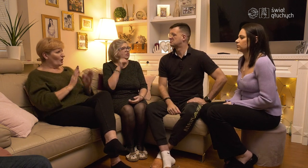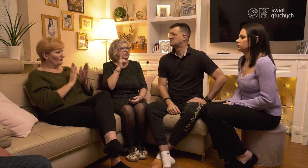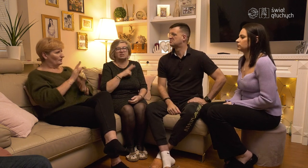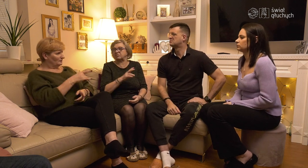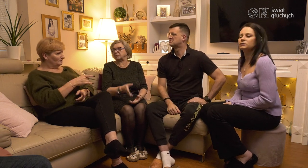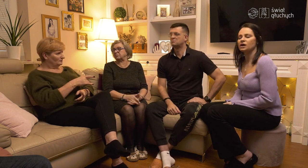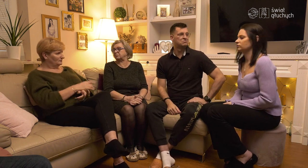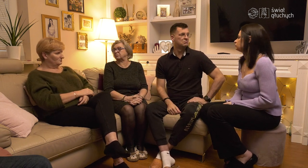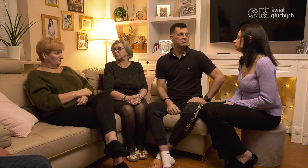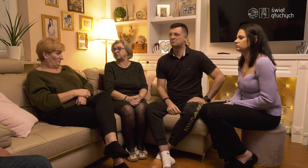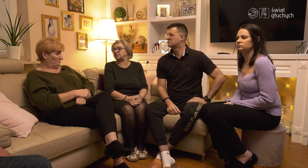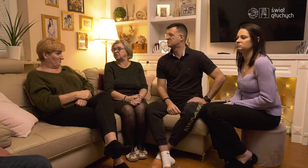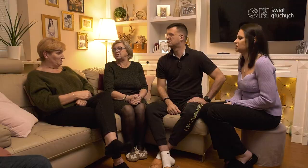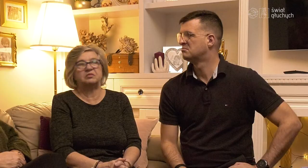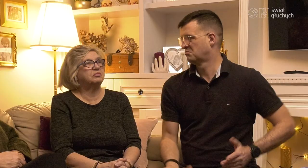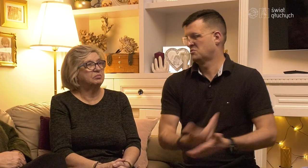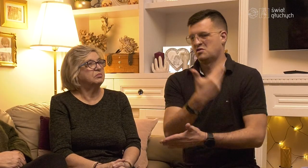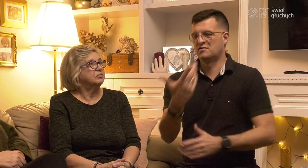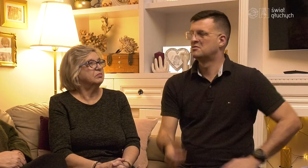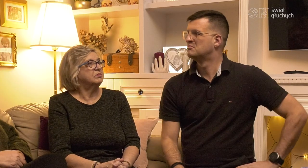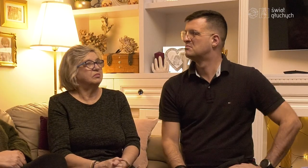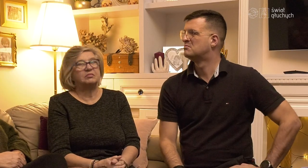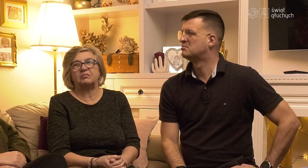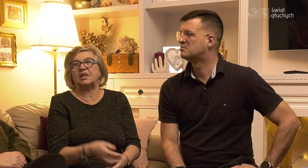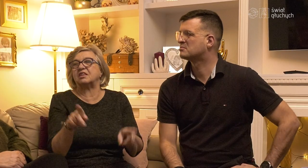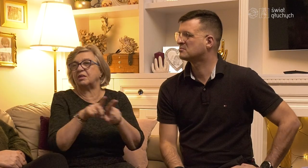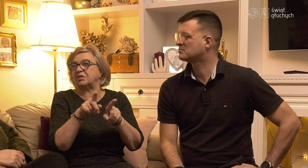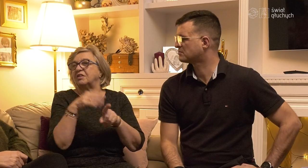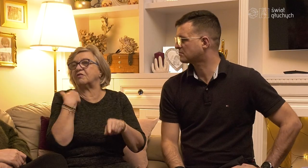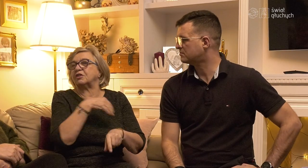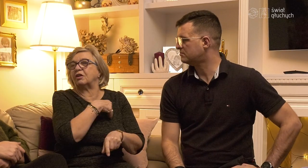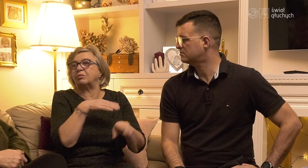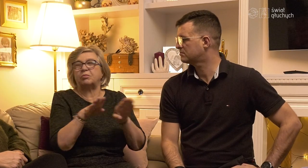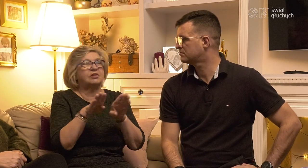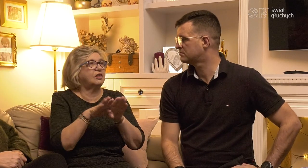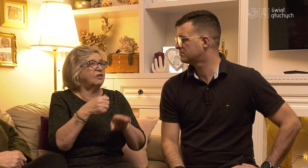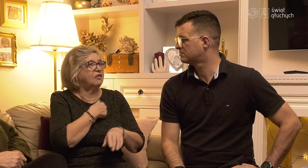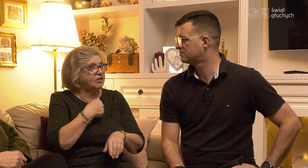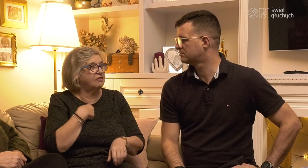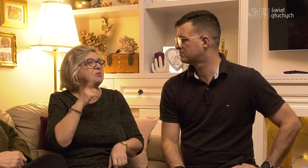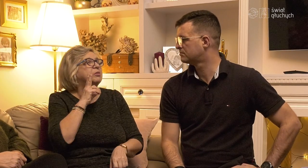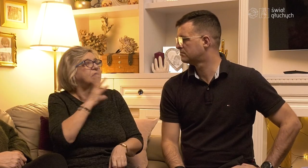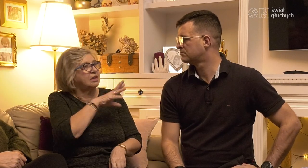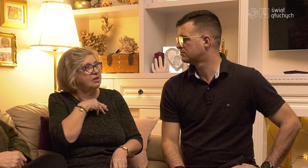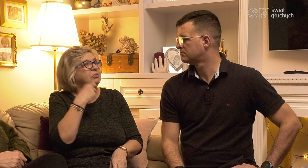[Dorota]: It was English and sign language? [Monika]: No. [Rafał]: New. [Grażyna]: Similarly, when I was in elementary school in Warsaw with my mother,